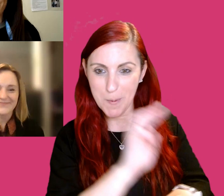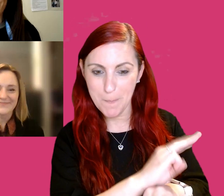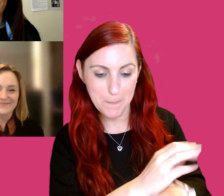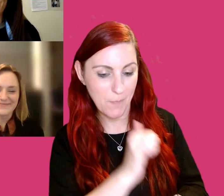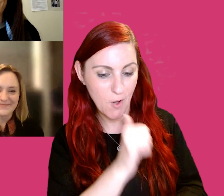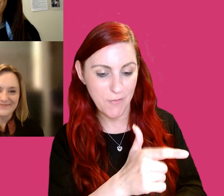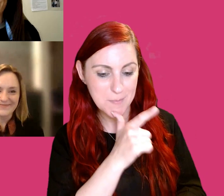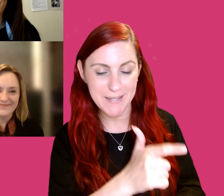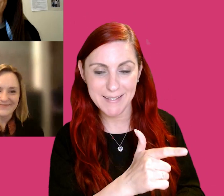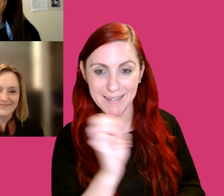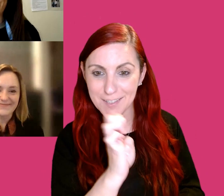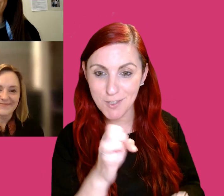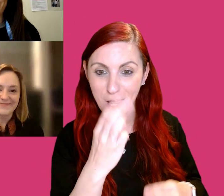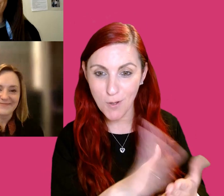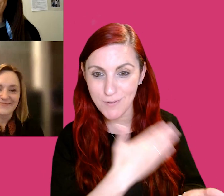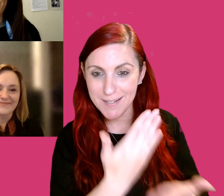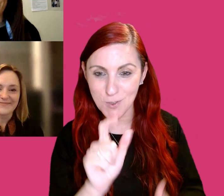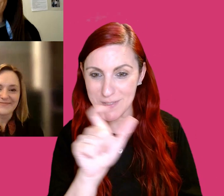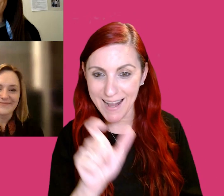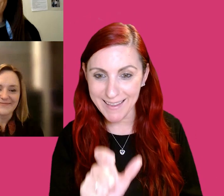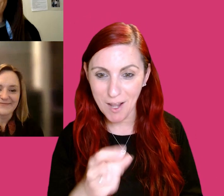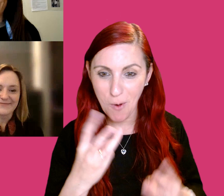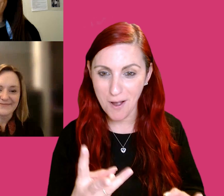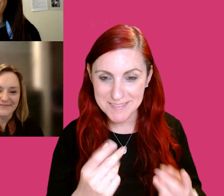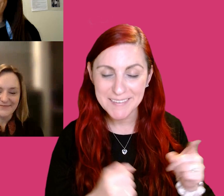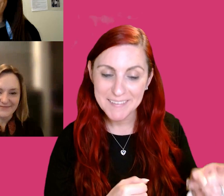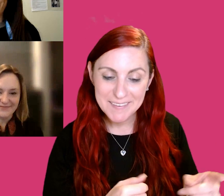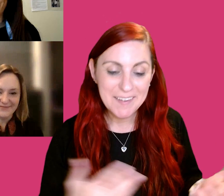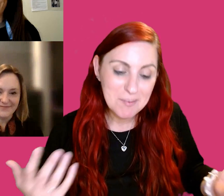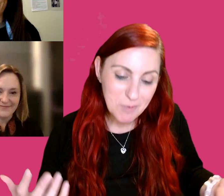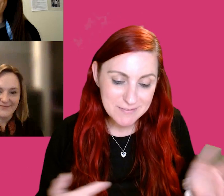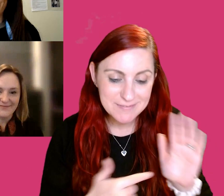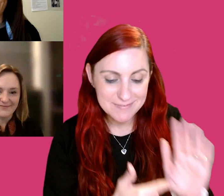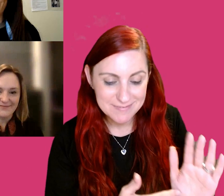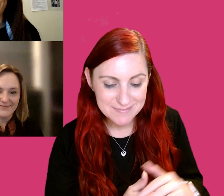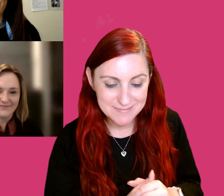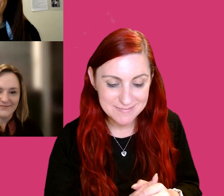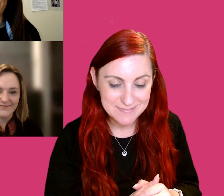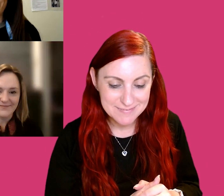I want to translated in Italian but I mean uh there's also prob some kind of AI that can do